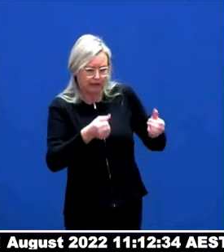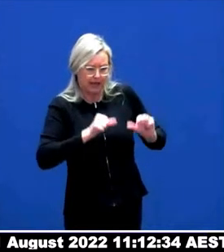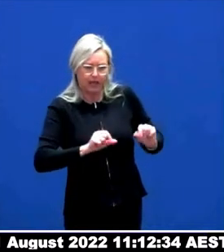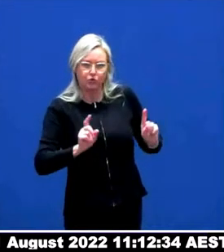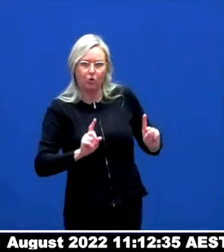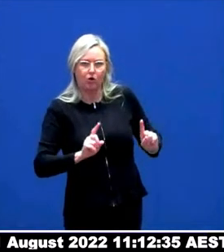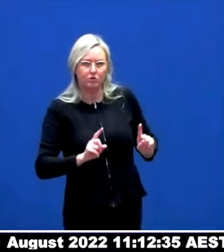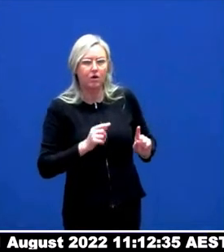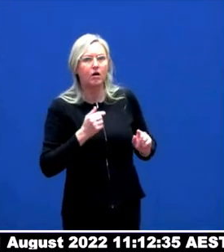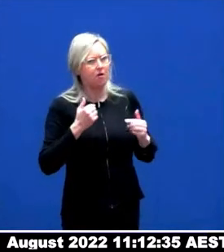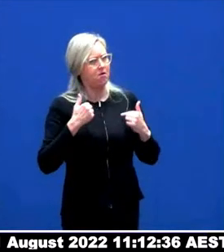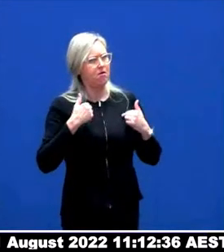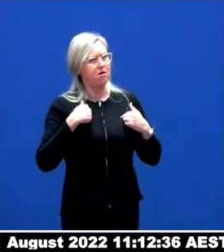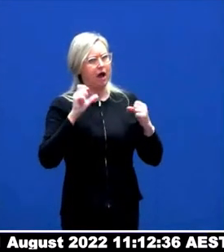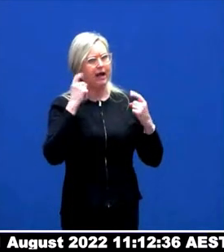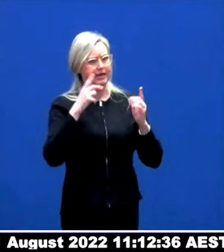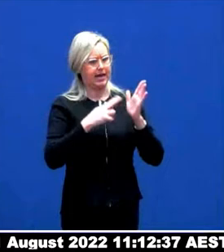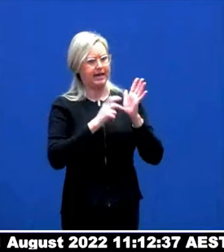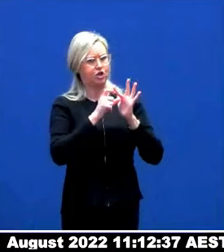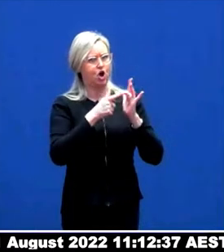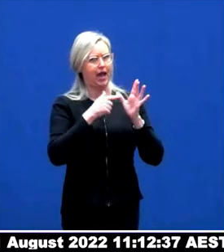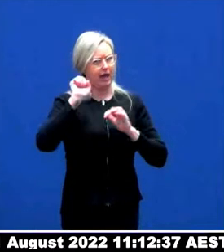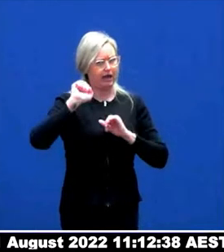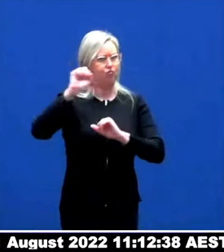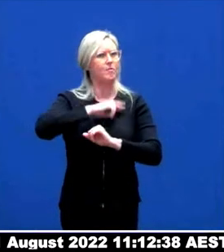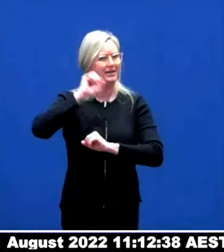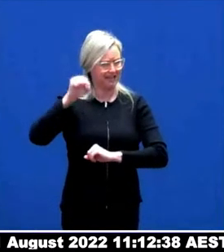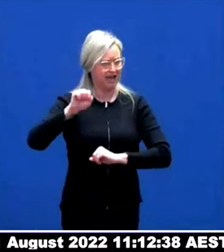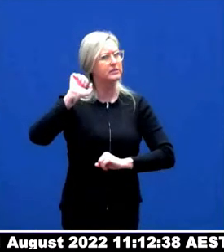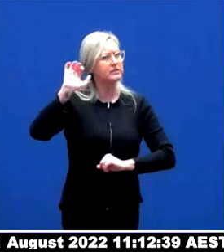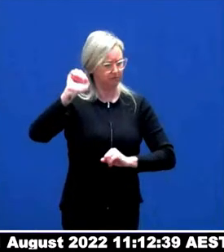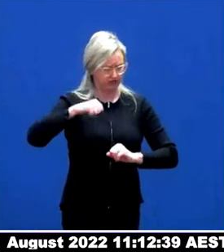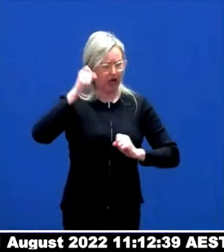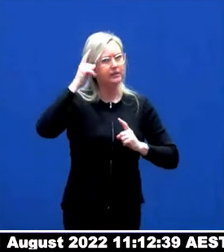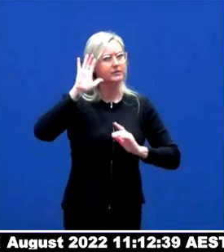Yes, I understand that it's the NDIA, but I'm looking to see what might be suggested